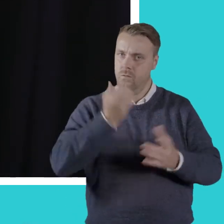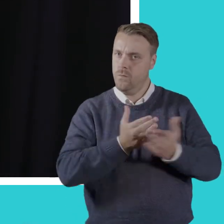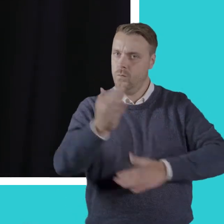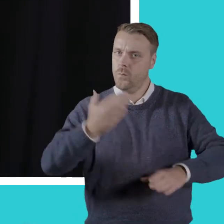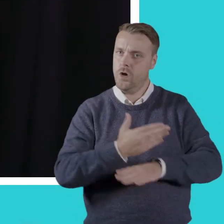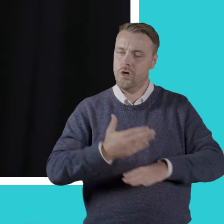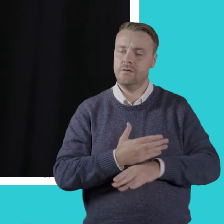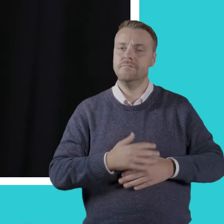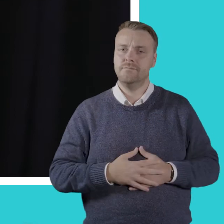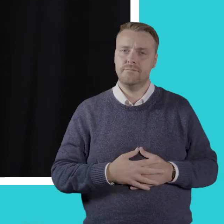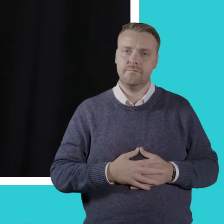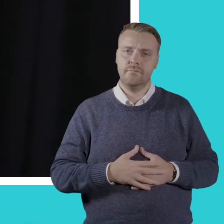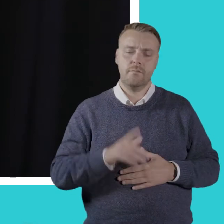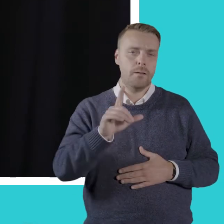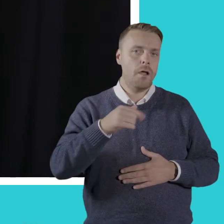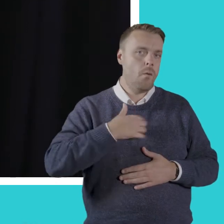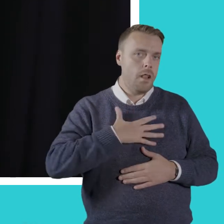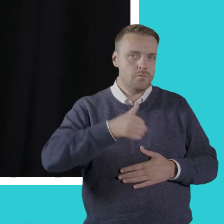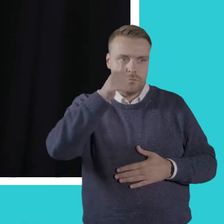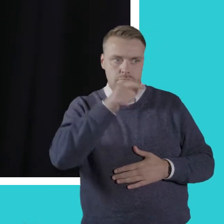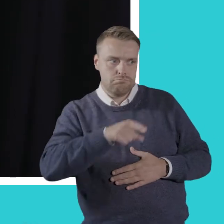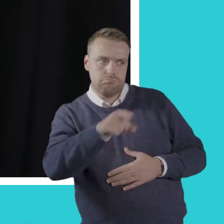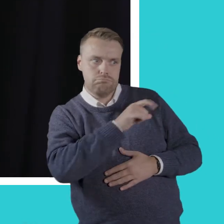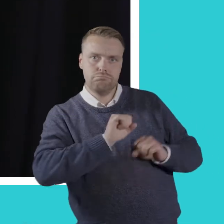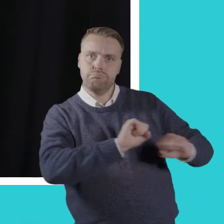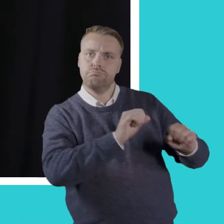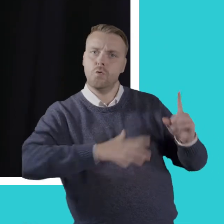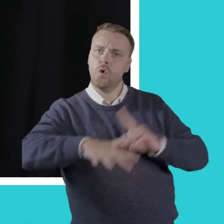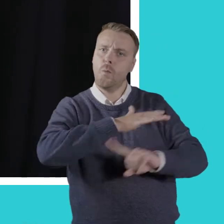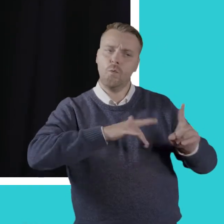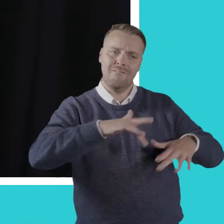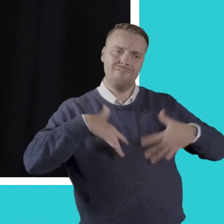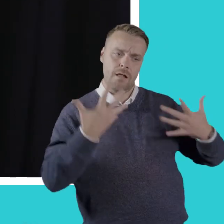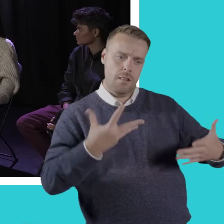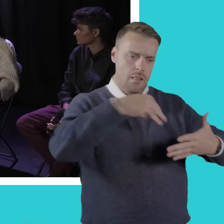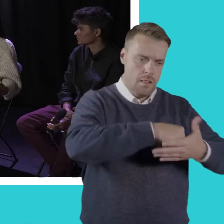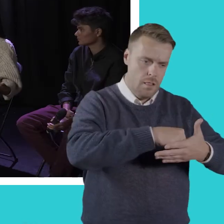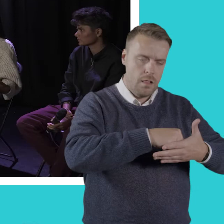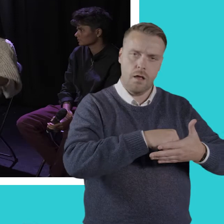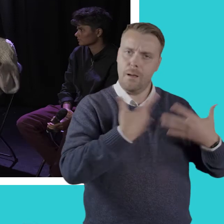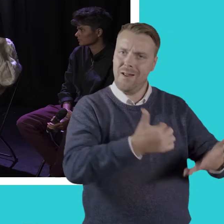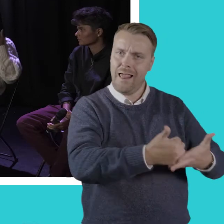But i'd love to know you know what communities do you guys consider yourselves to be part of that have really kind of helped you on your journey and continue to help you?